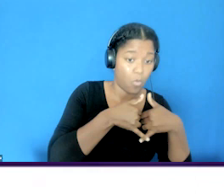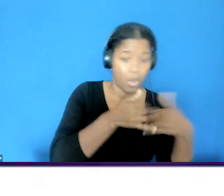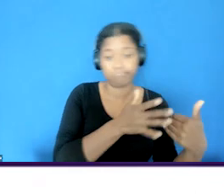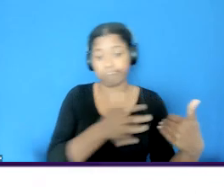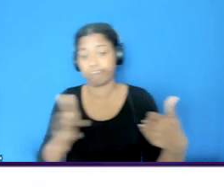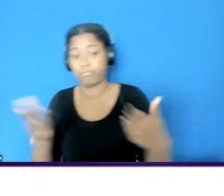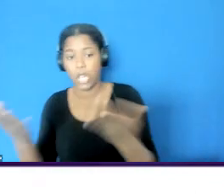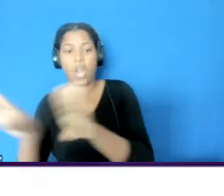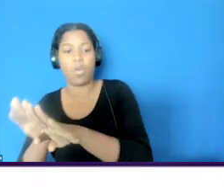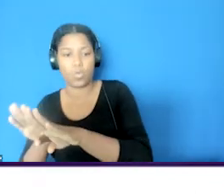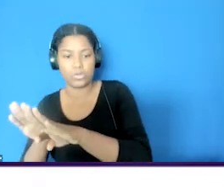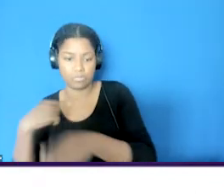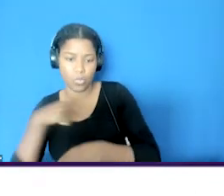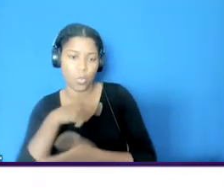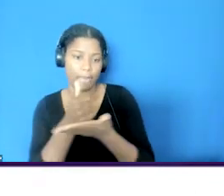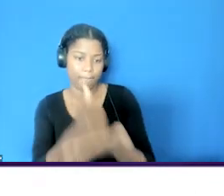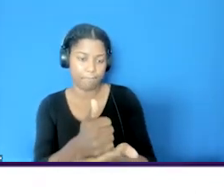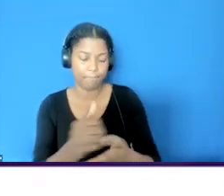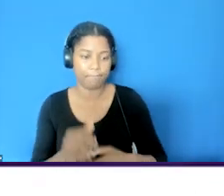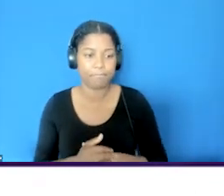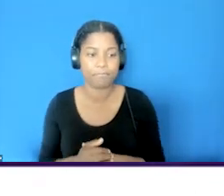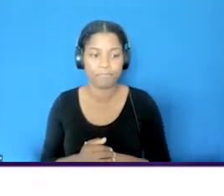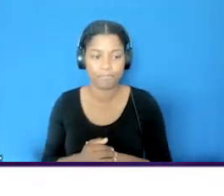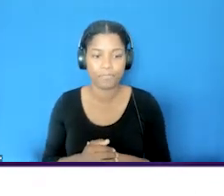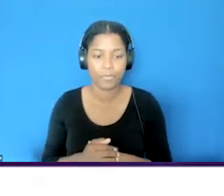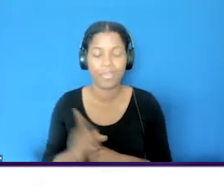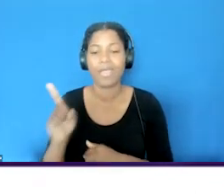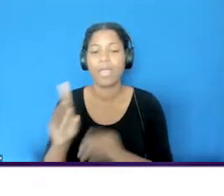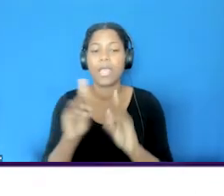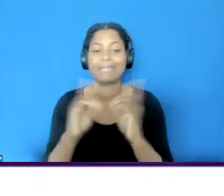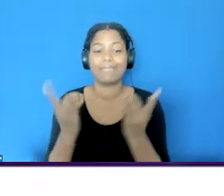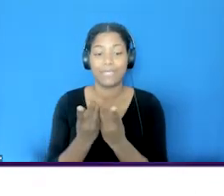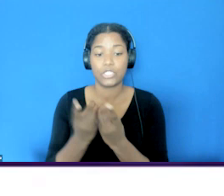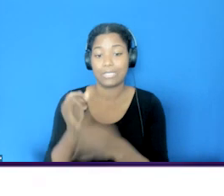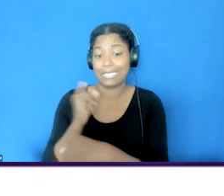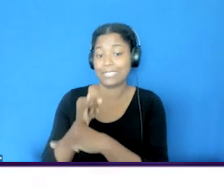Our assistant director at DIAS, which stands for the Division of Institute and Award Support,